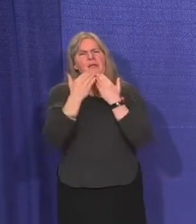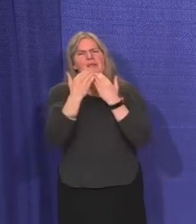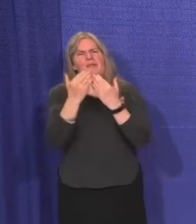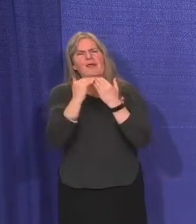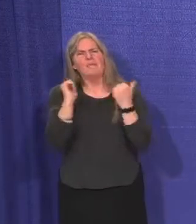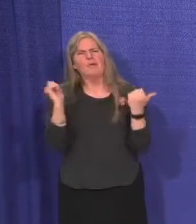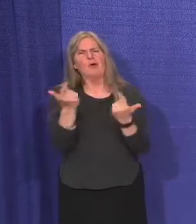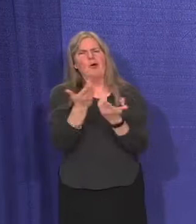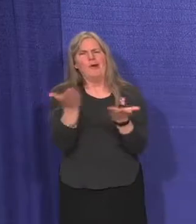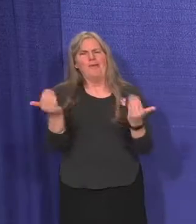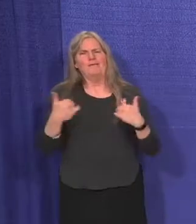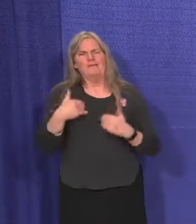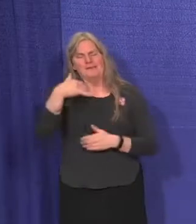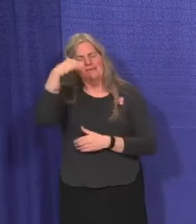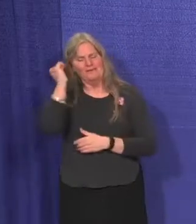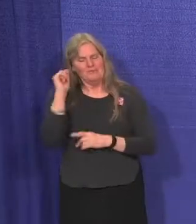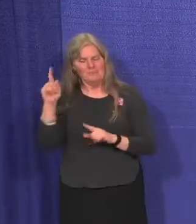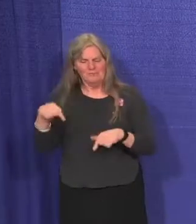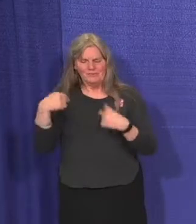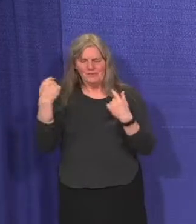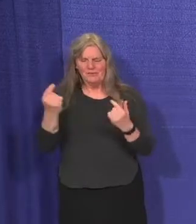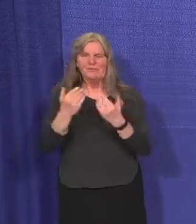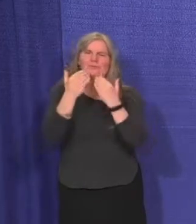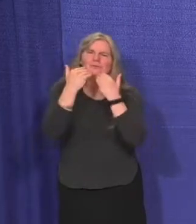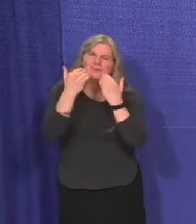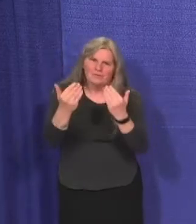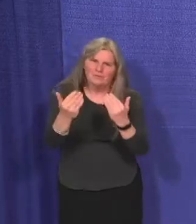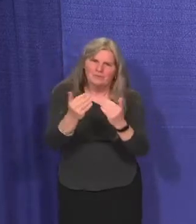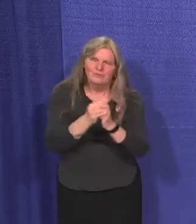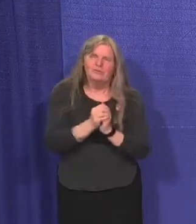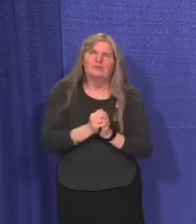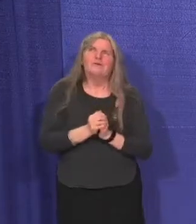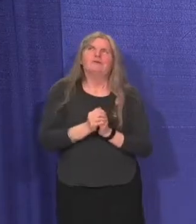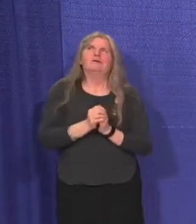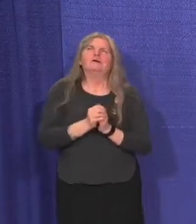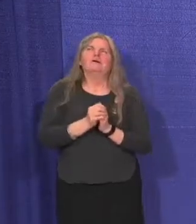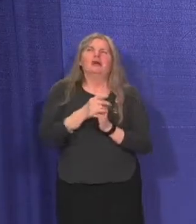adult eligible for vaccines such as pneumococcal vaccine and the